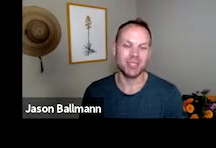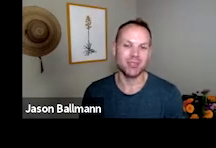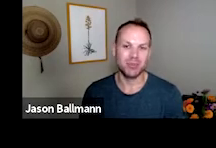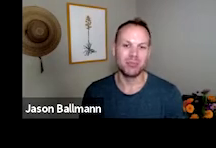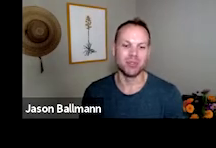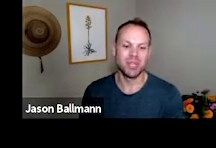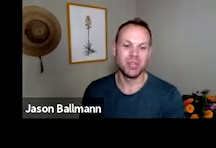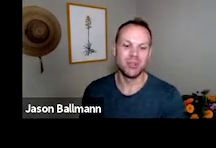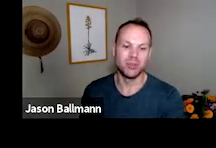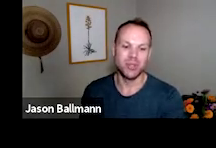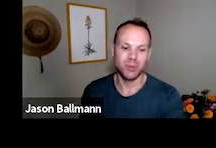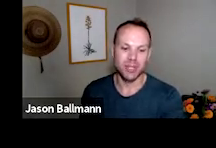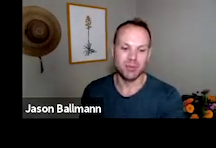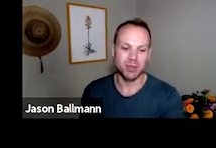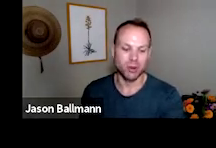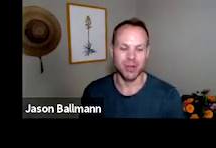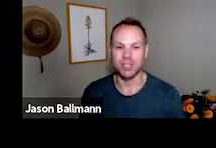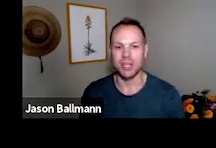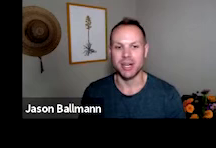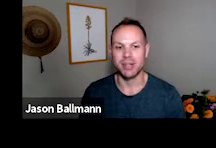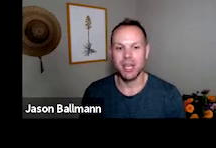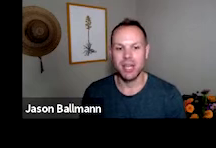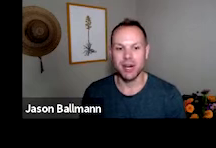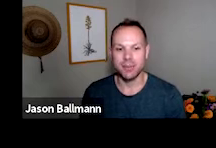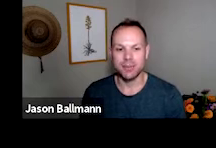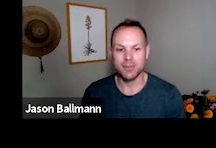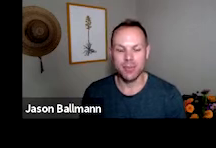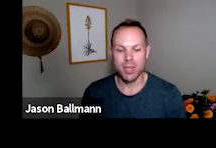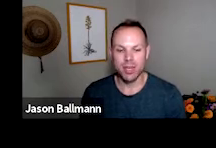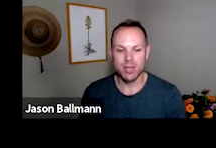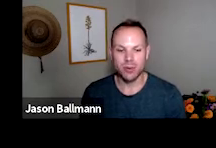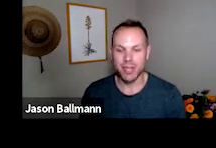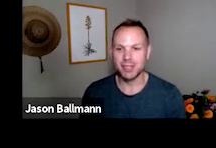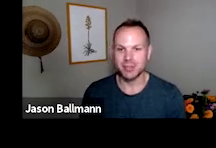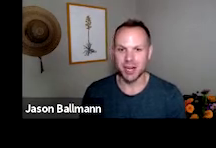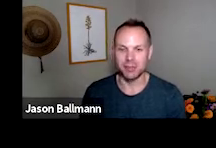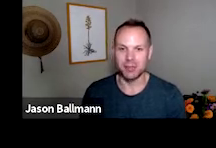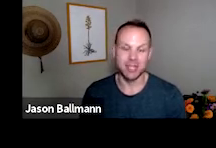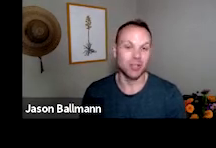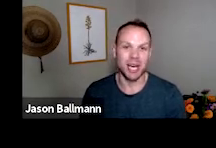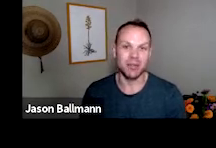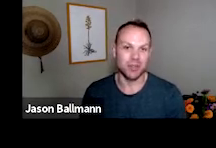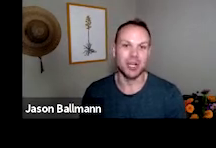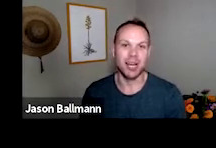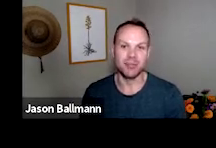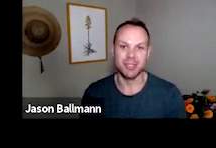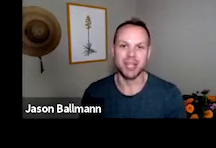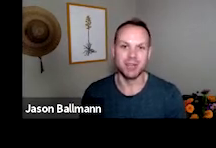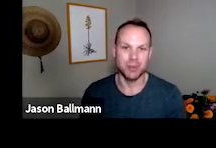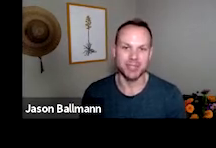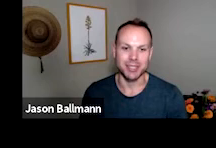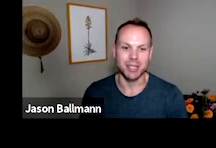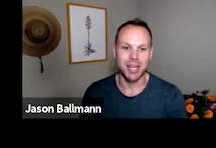Jason Ballmann: anytime so we're really happy about that this page is for you this page is for people who want to spread the word about ShakeOut now.